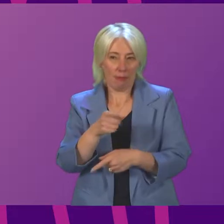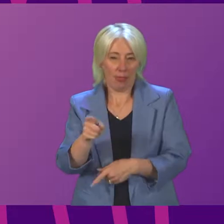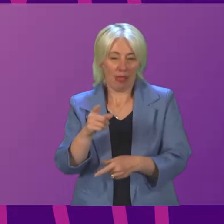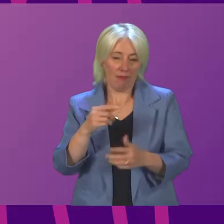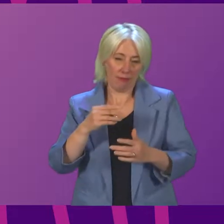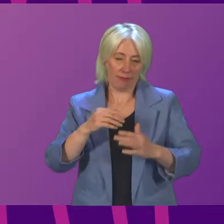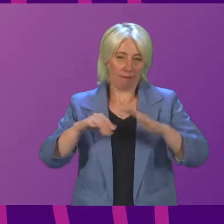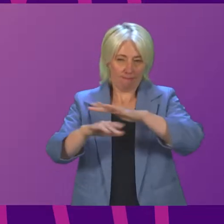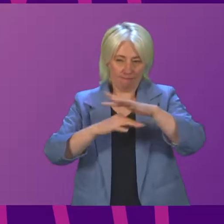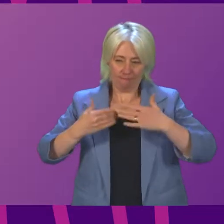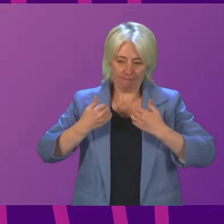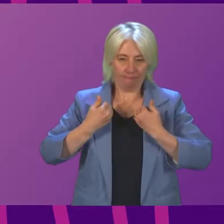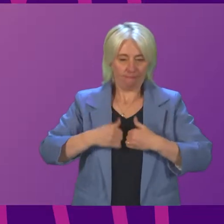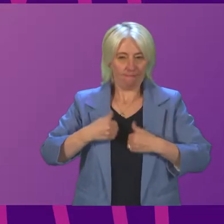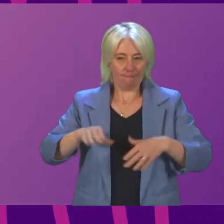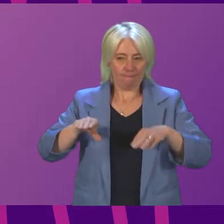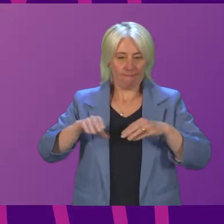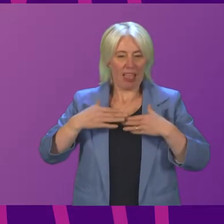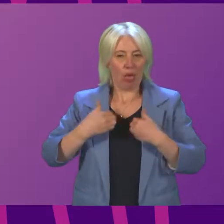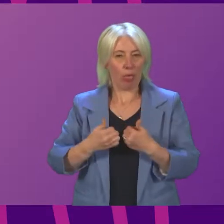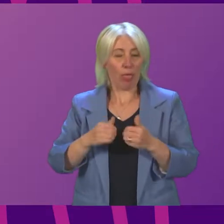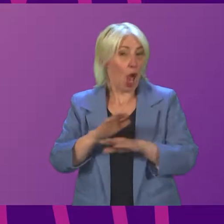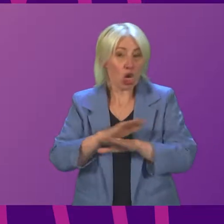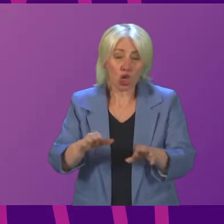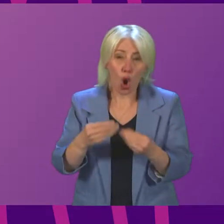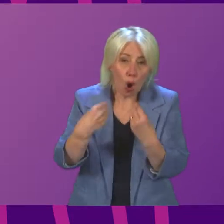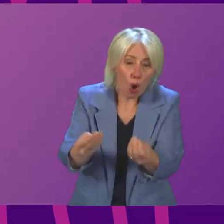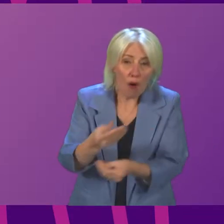or immunocompromised people who have not been offered their flu vaccination and are worried